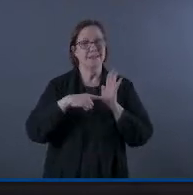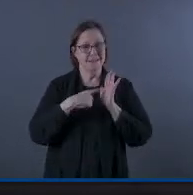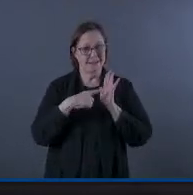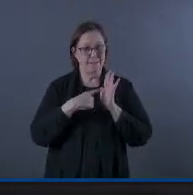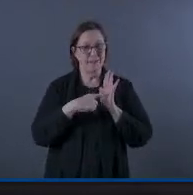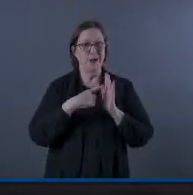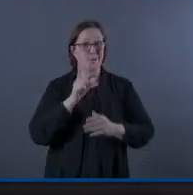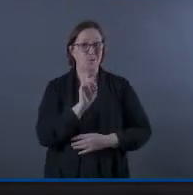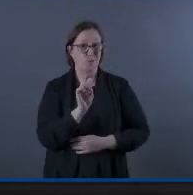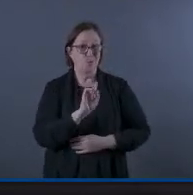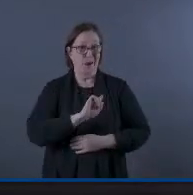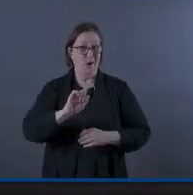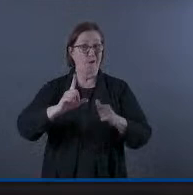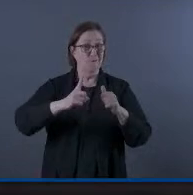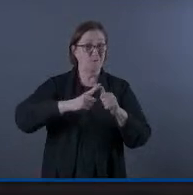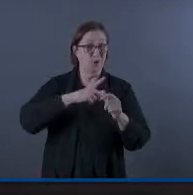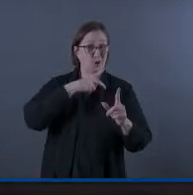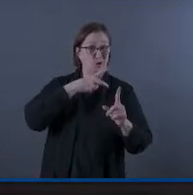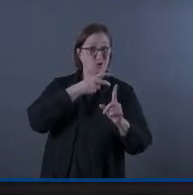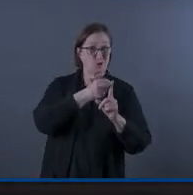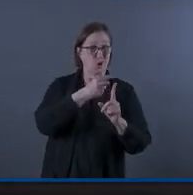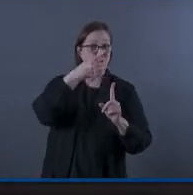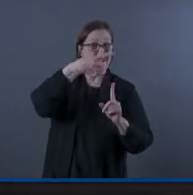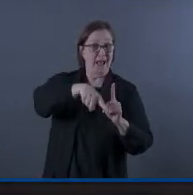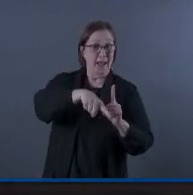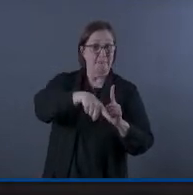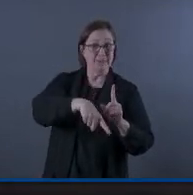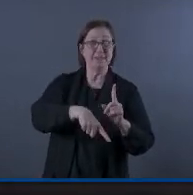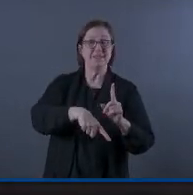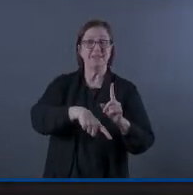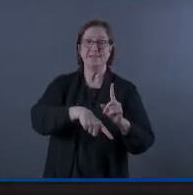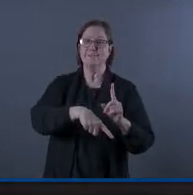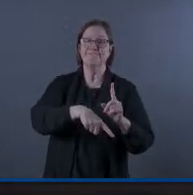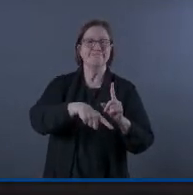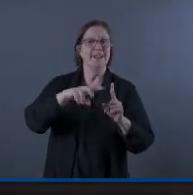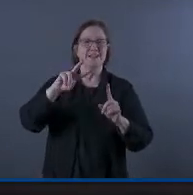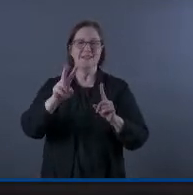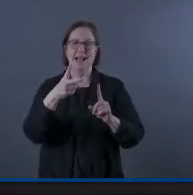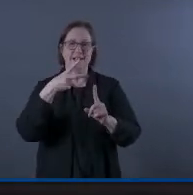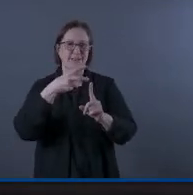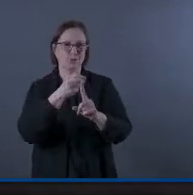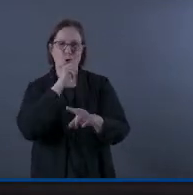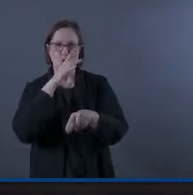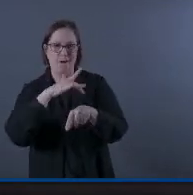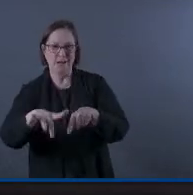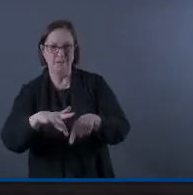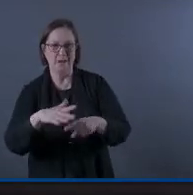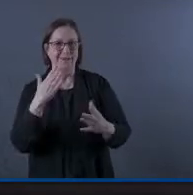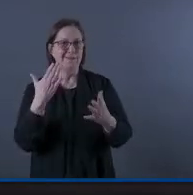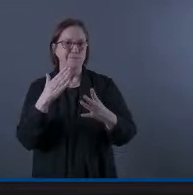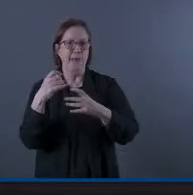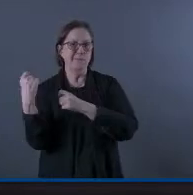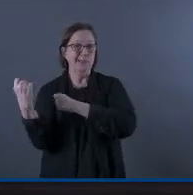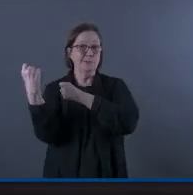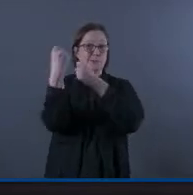they are unable to get their second. Maybe they have traveled outside of the county or something and they're simply not able to get back to that same location.